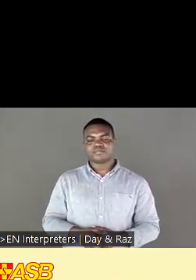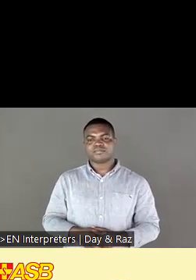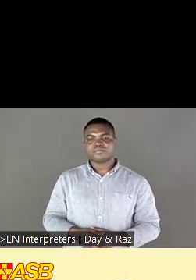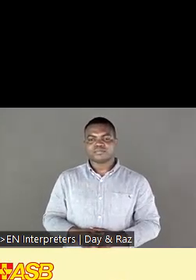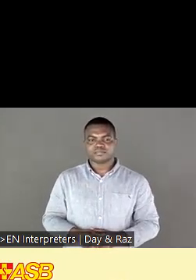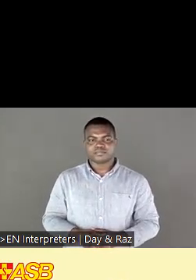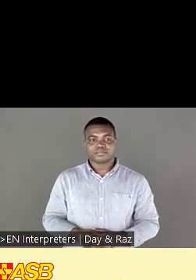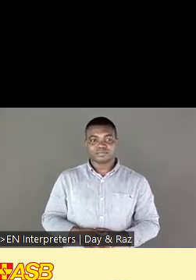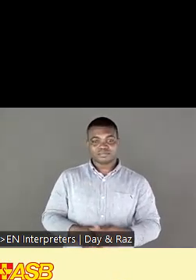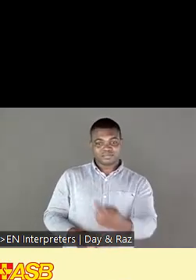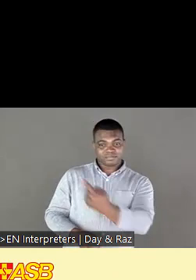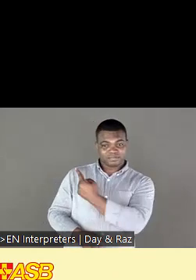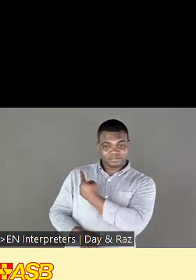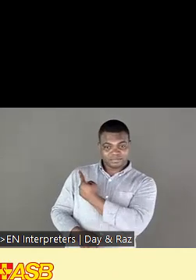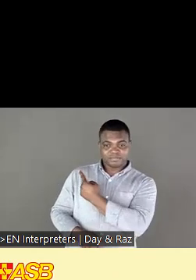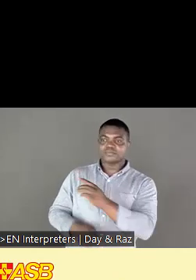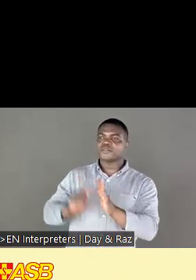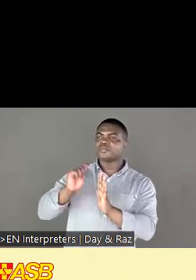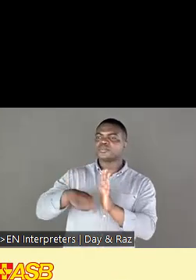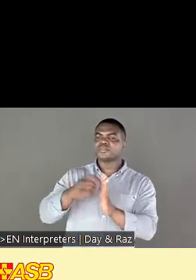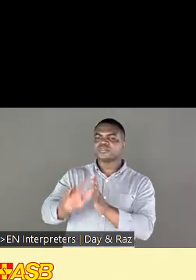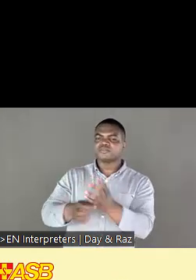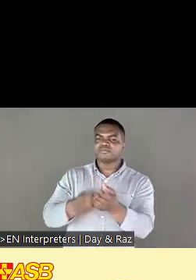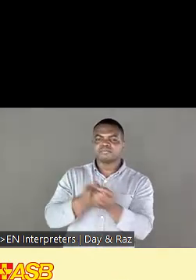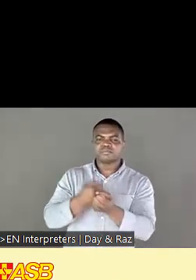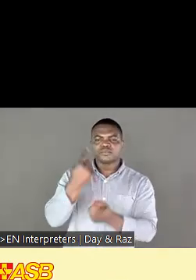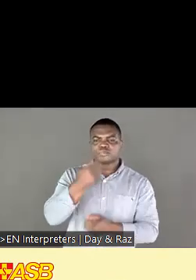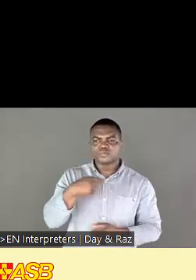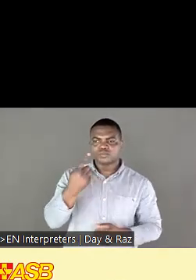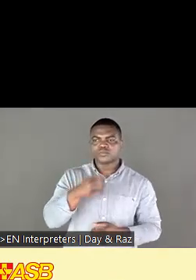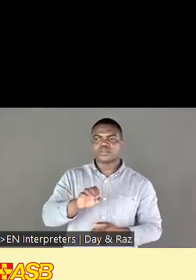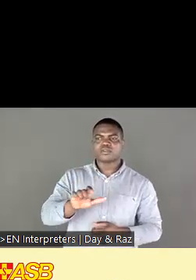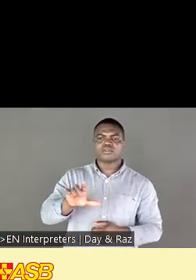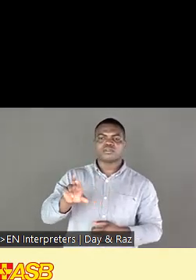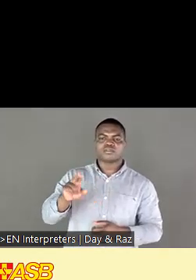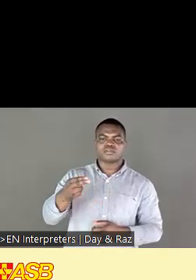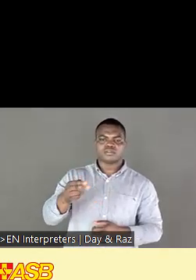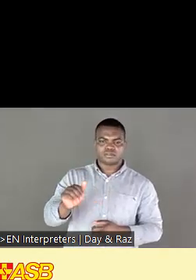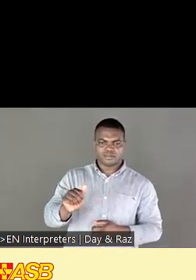So, based on our experience, there are three essential things we should ensure